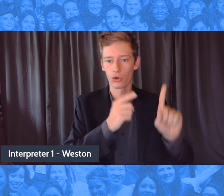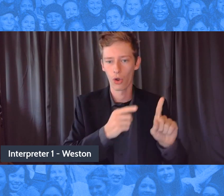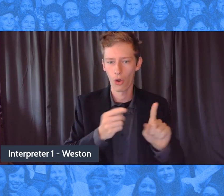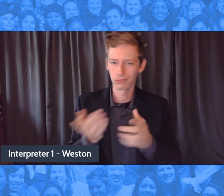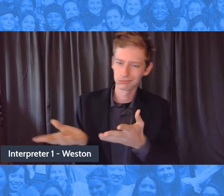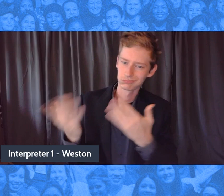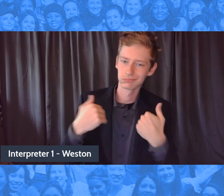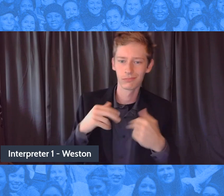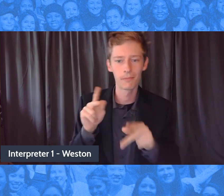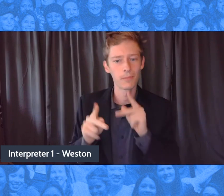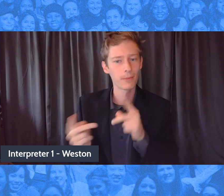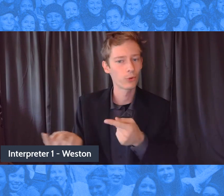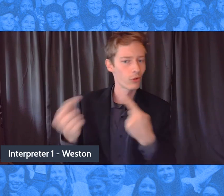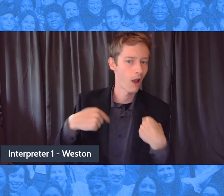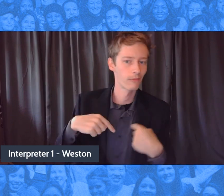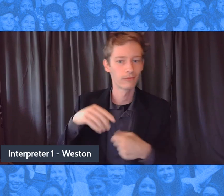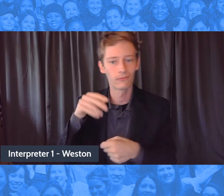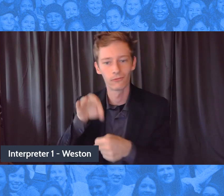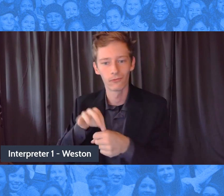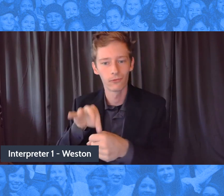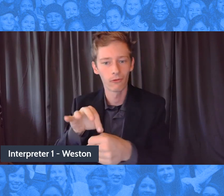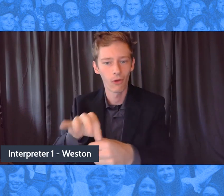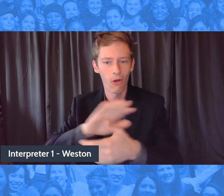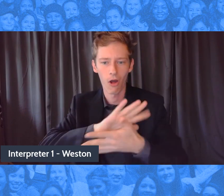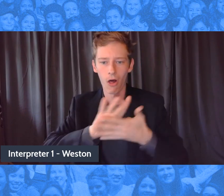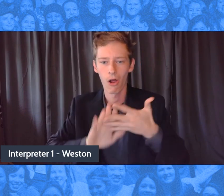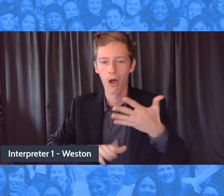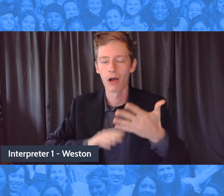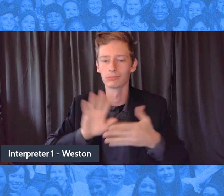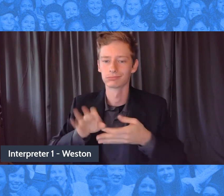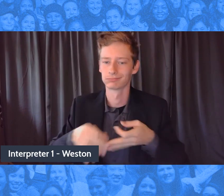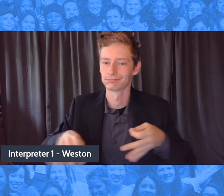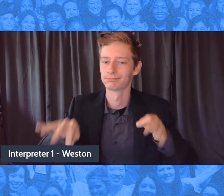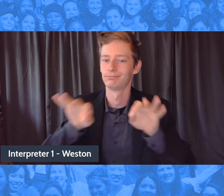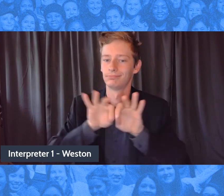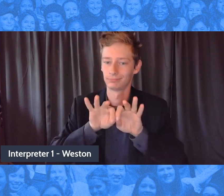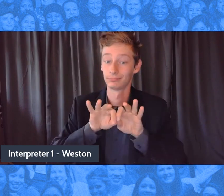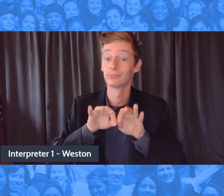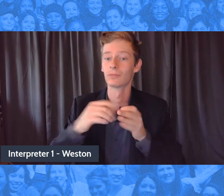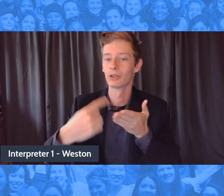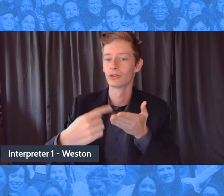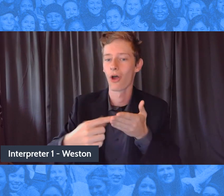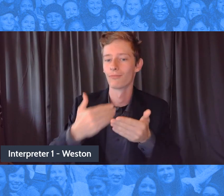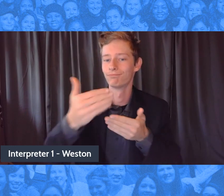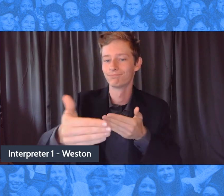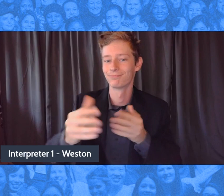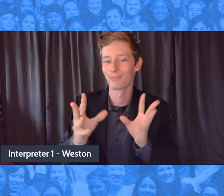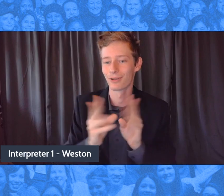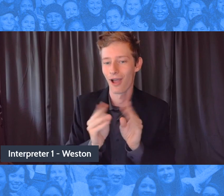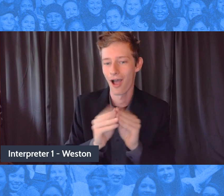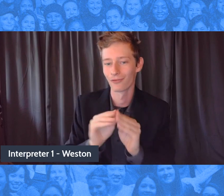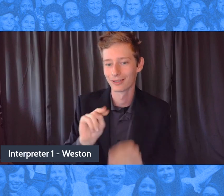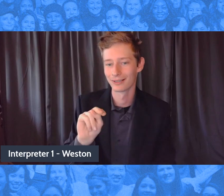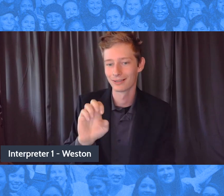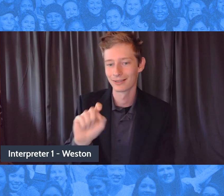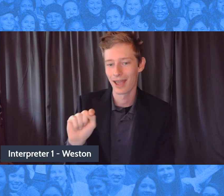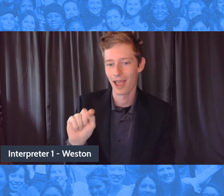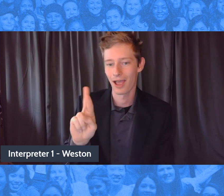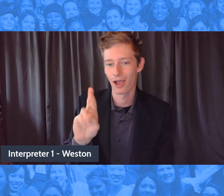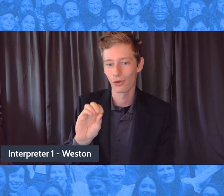and all of these things we're gonna be talking about at the Netroots conference. This conference, and this time together